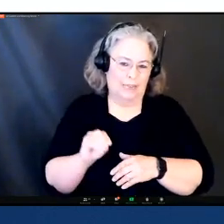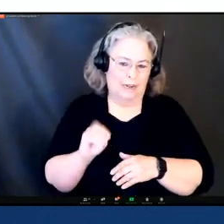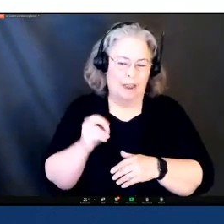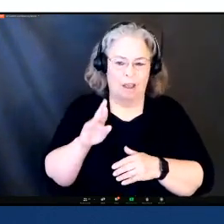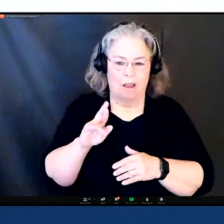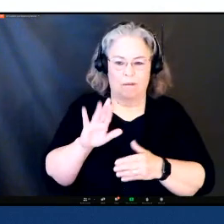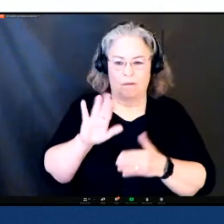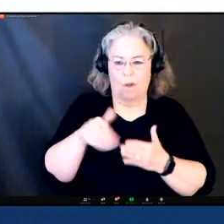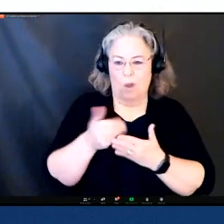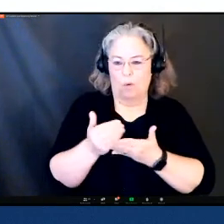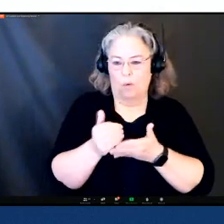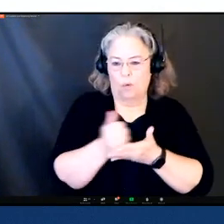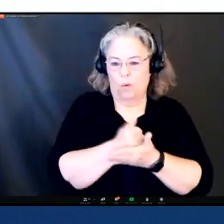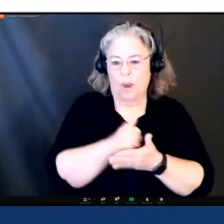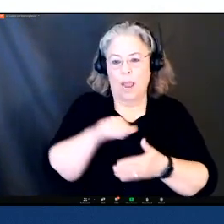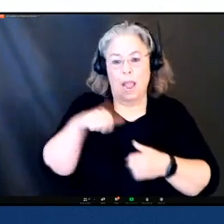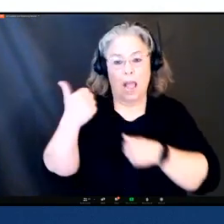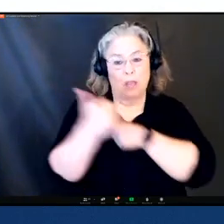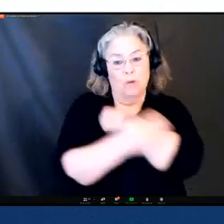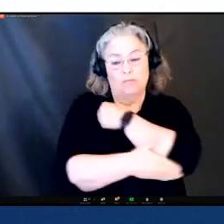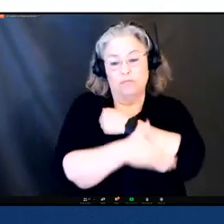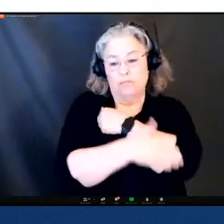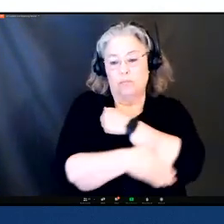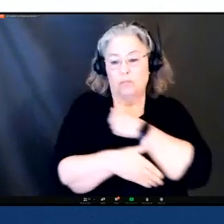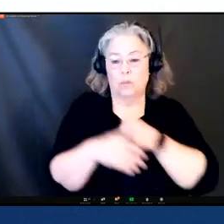while comparable counties ranged from a low of 9%